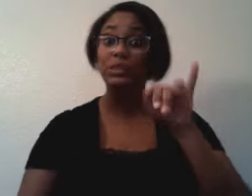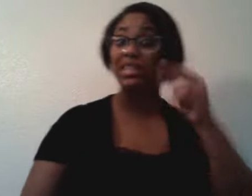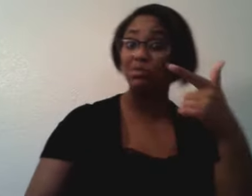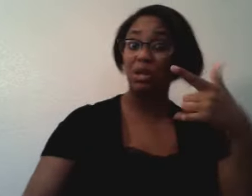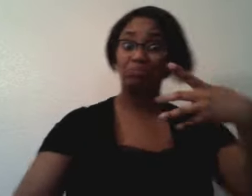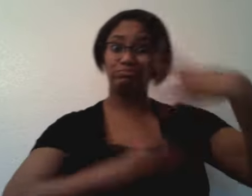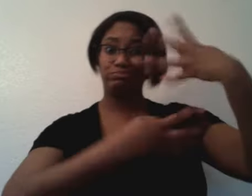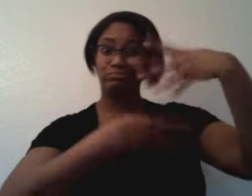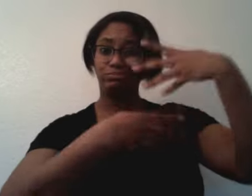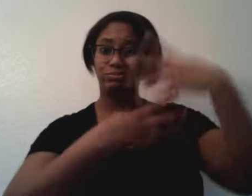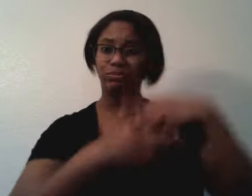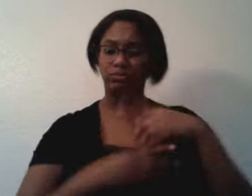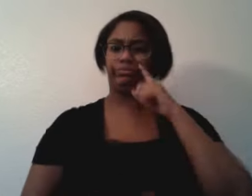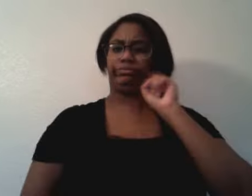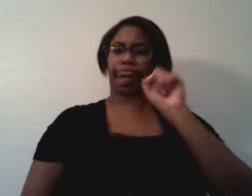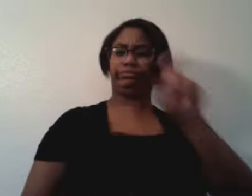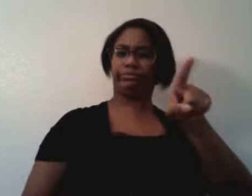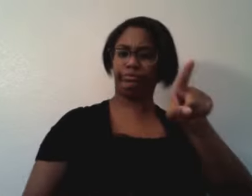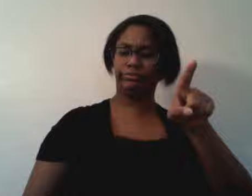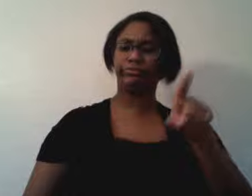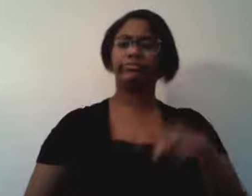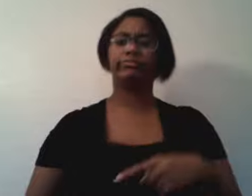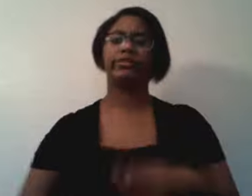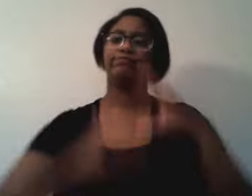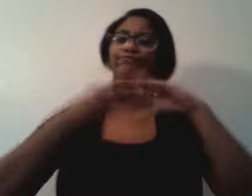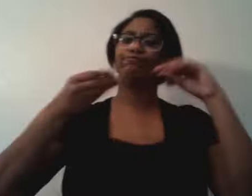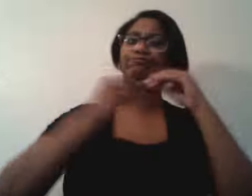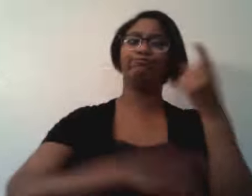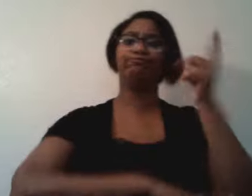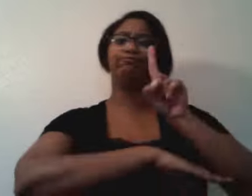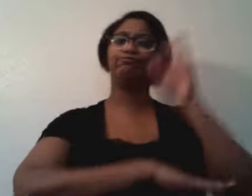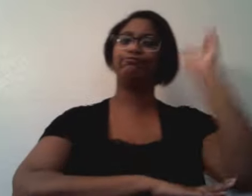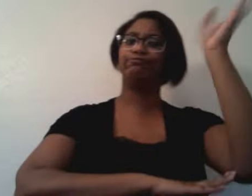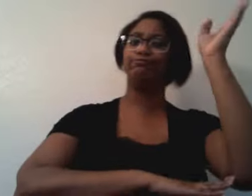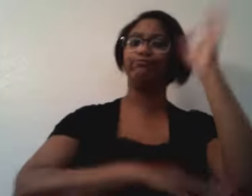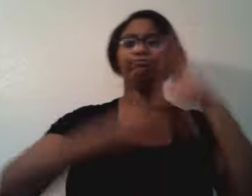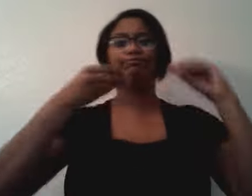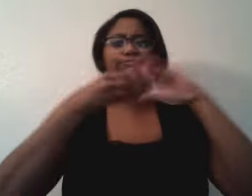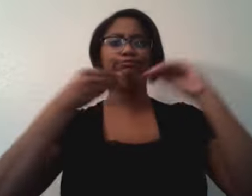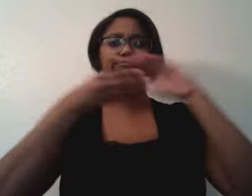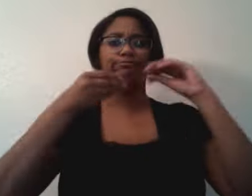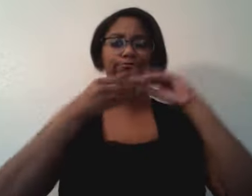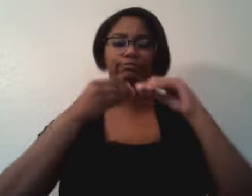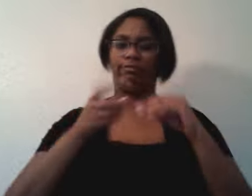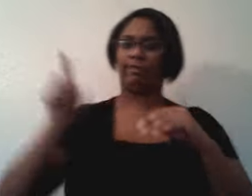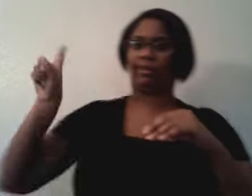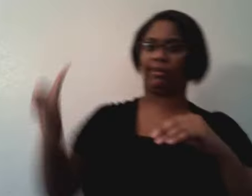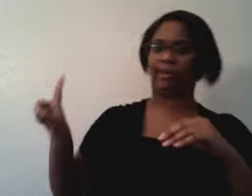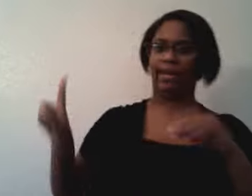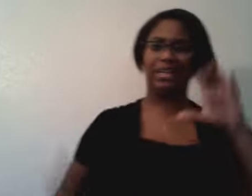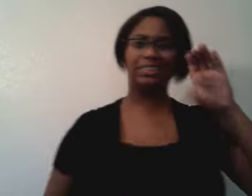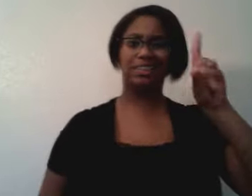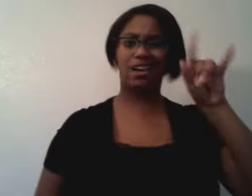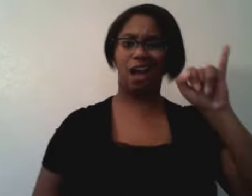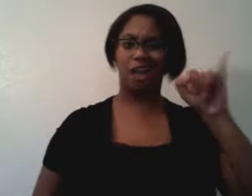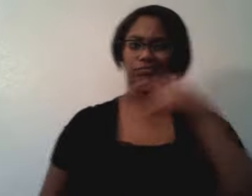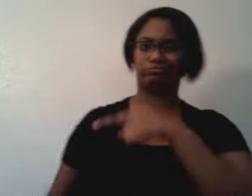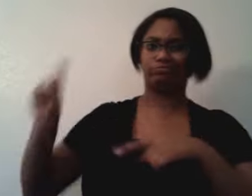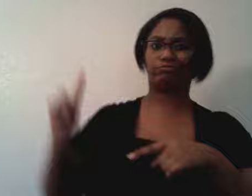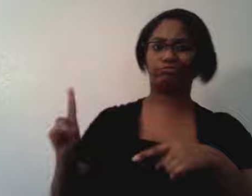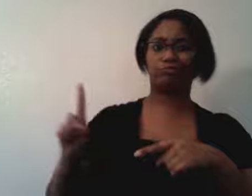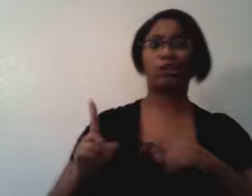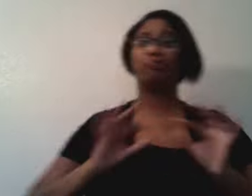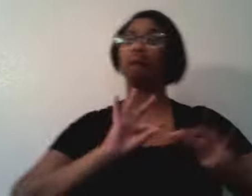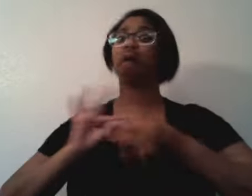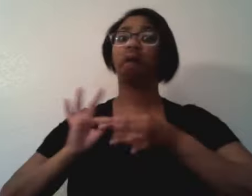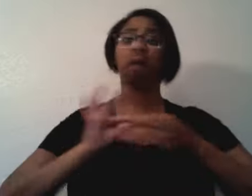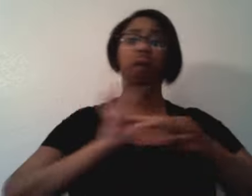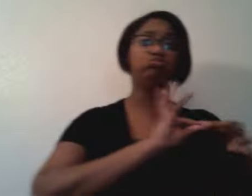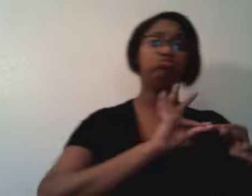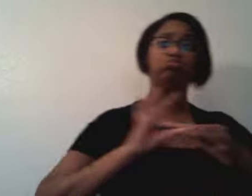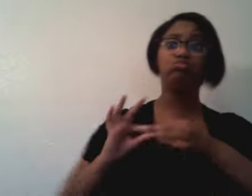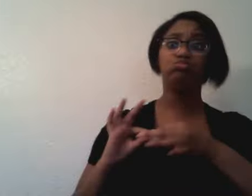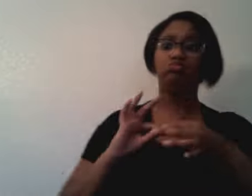Instagram, and other news feeds, you will see press conferences with a CDI standing on the stage.